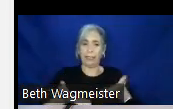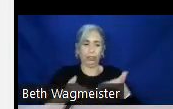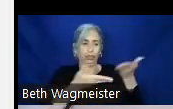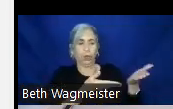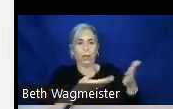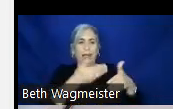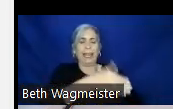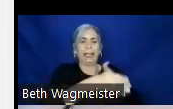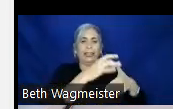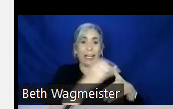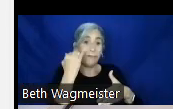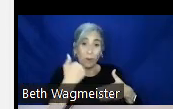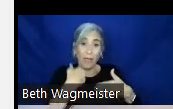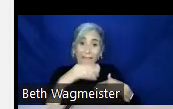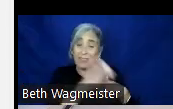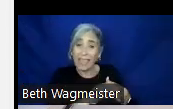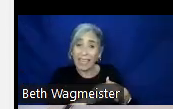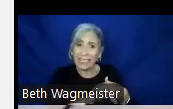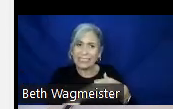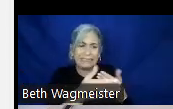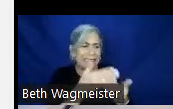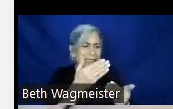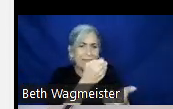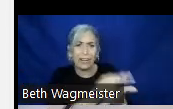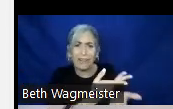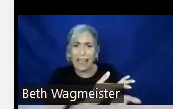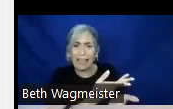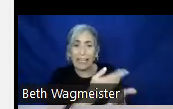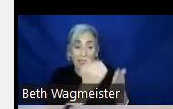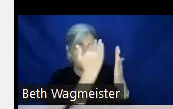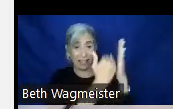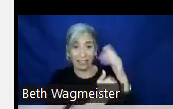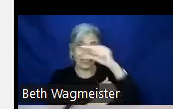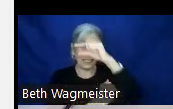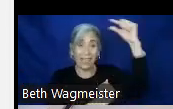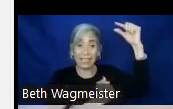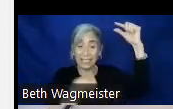if you have that, you can easily verify, is this a list of headings to browse by?